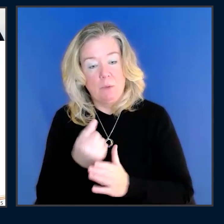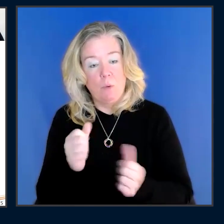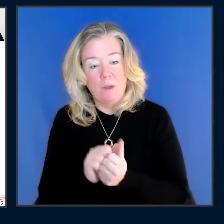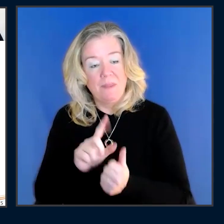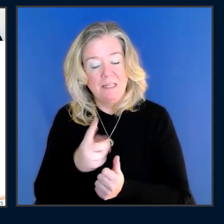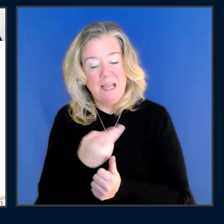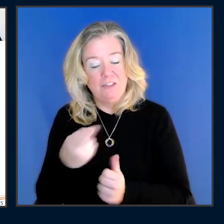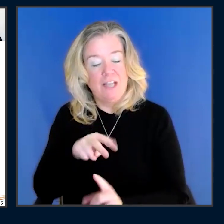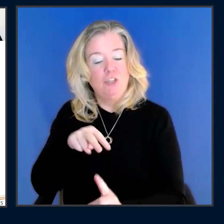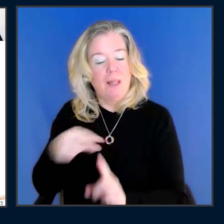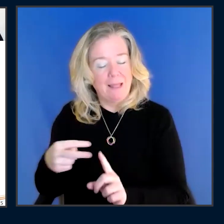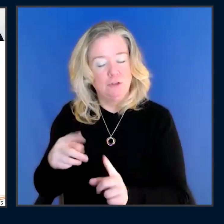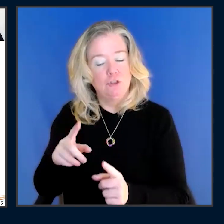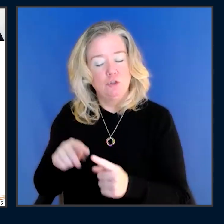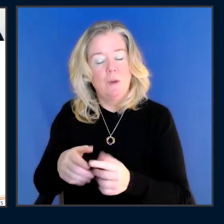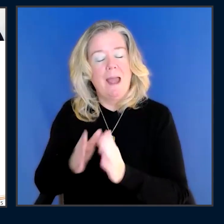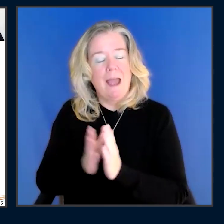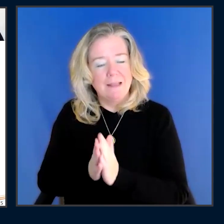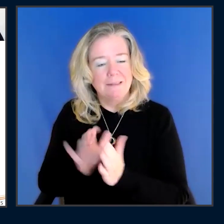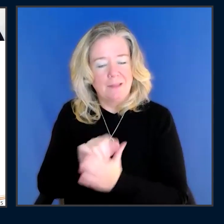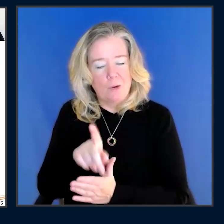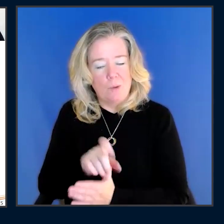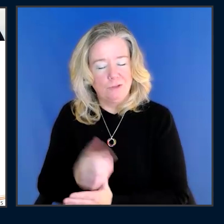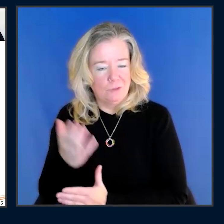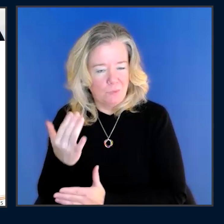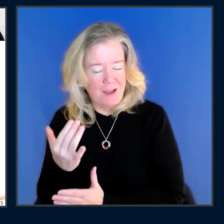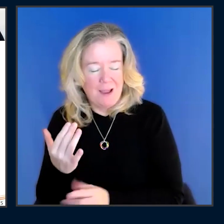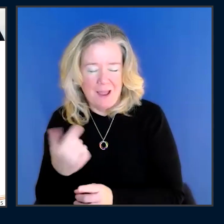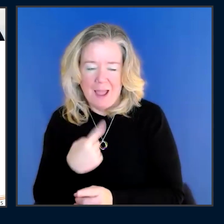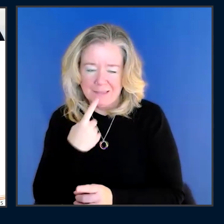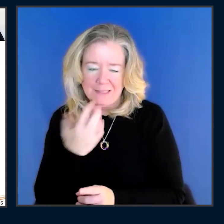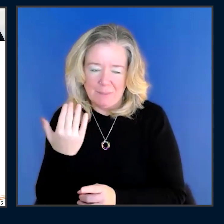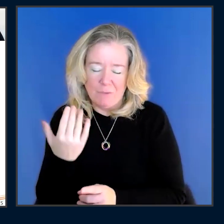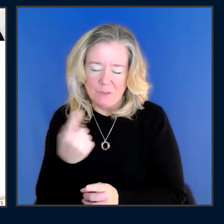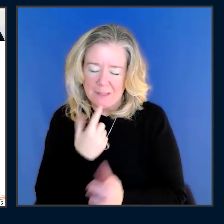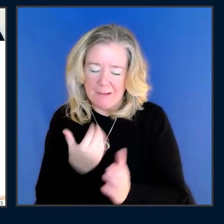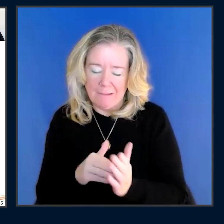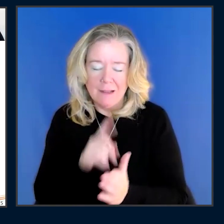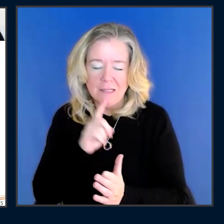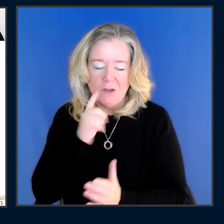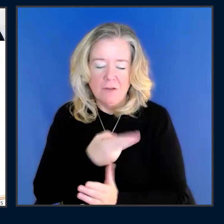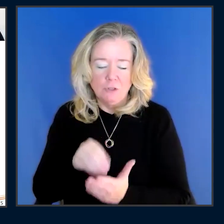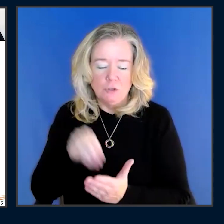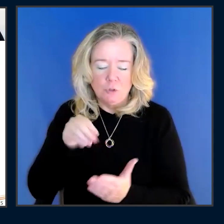It might take somebody with a DHH lens to ask those questions because like I stated earlier,